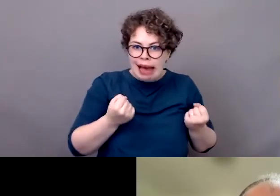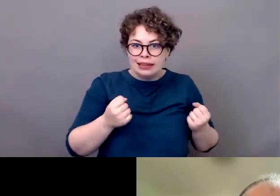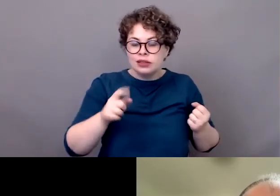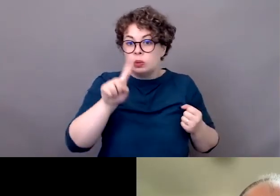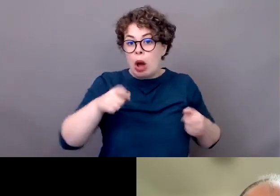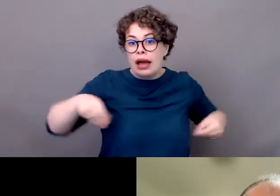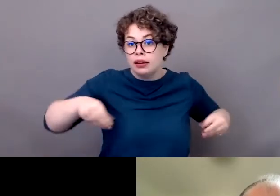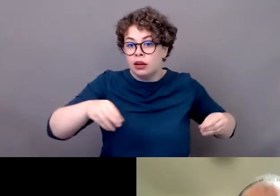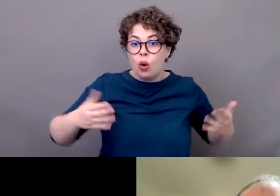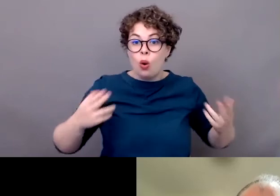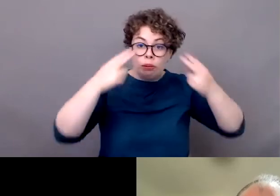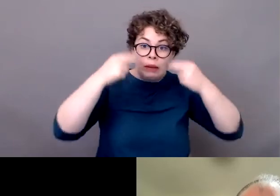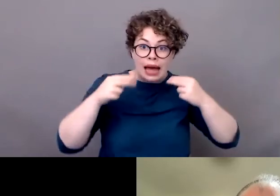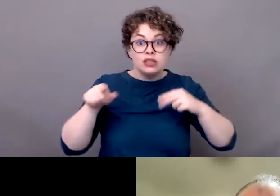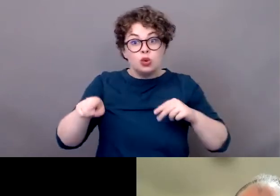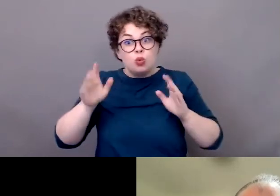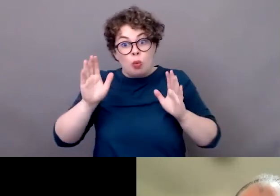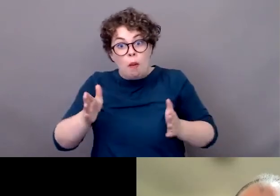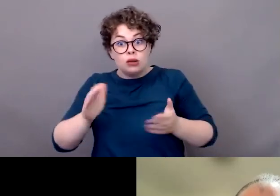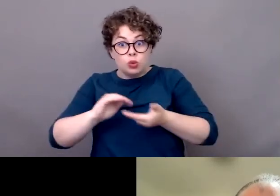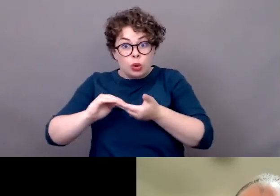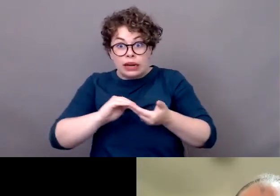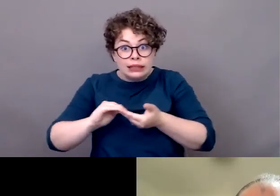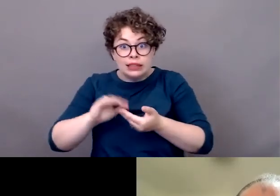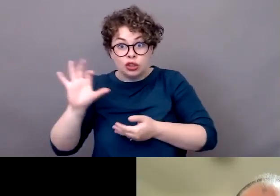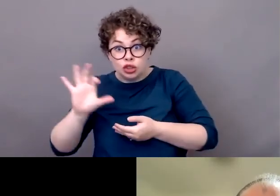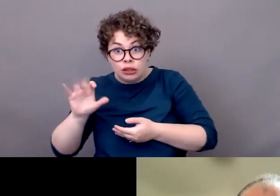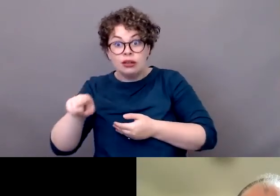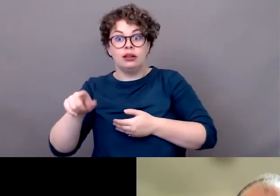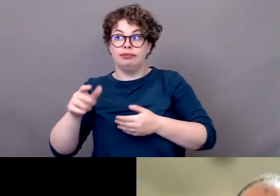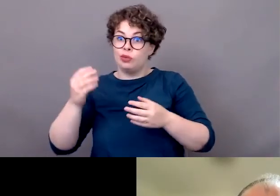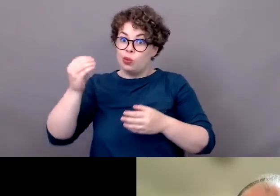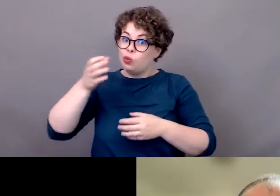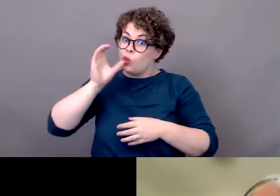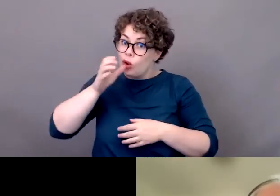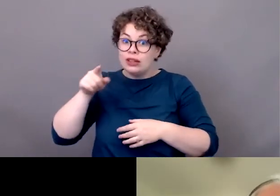some other people have issues of incontinence and need extra water and materials for incontinence